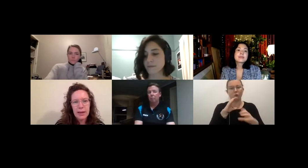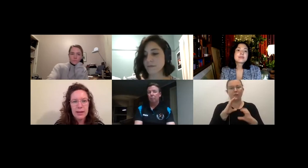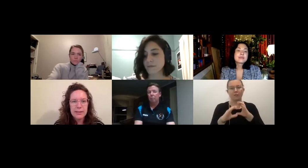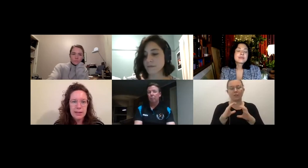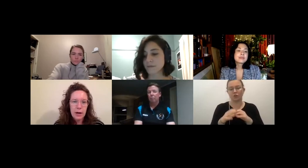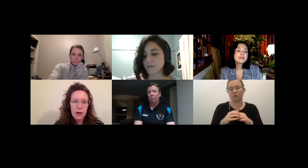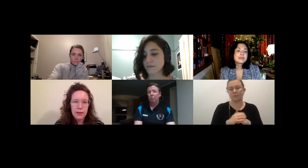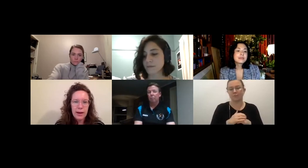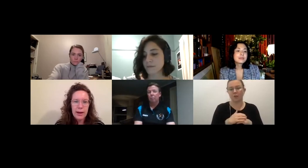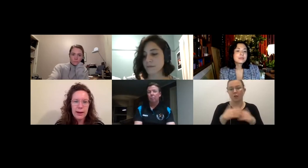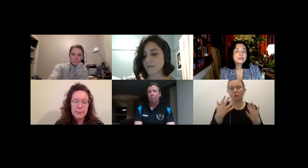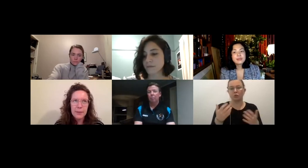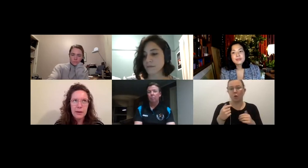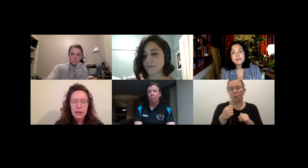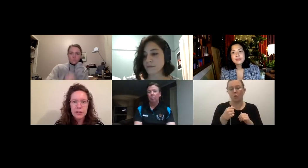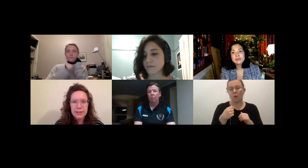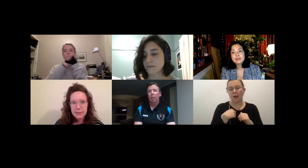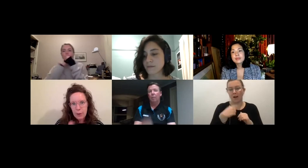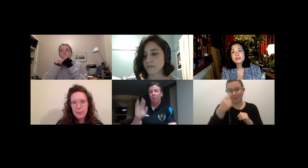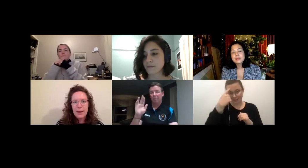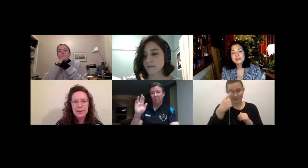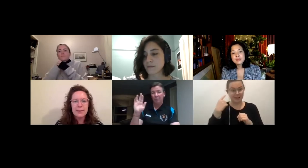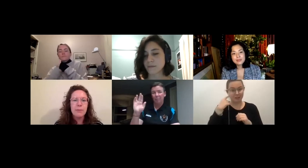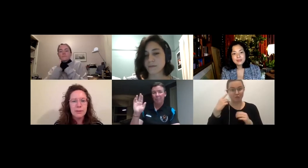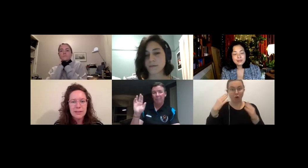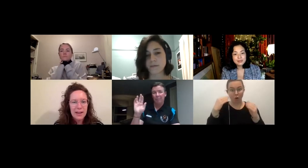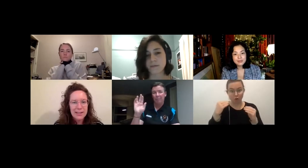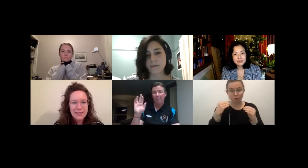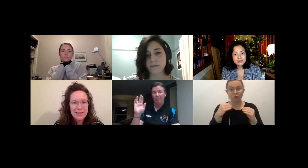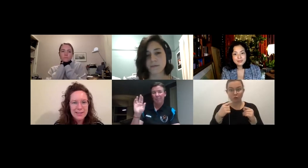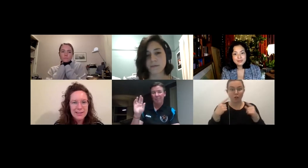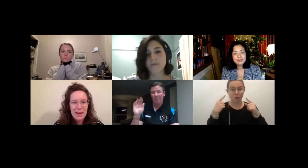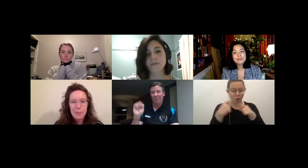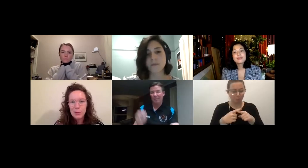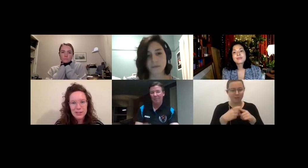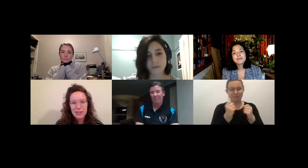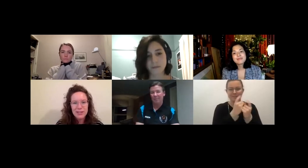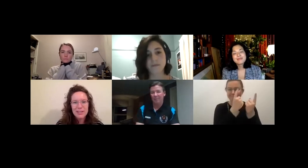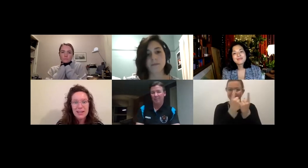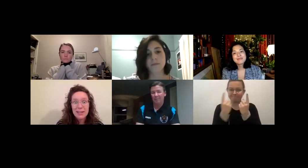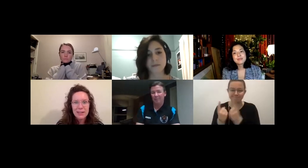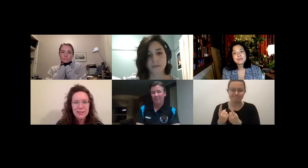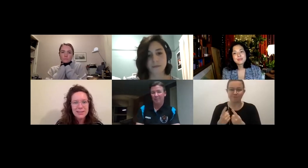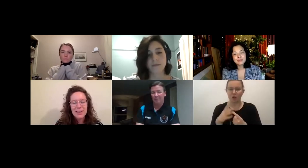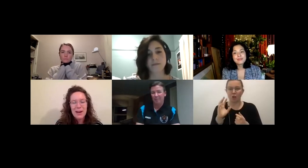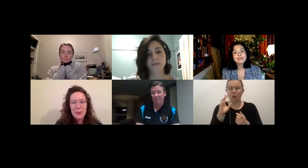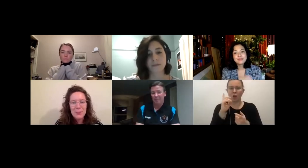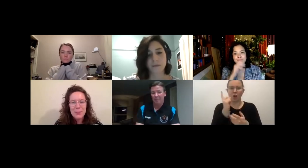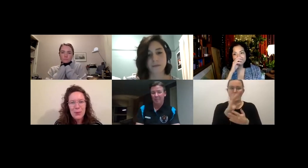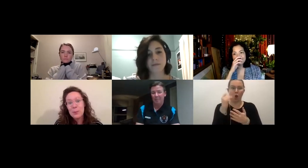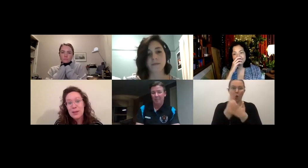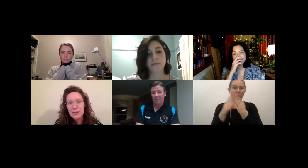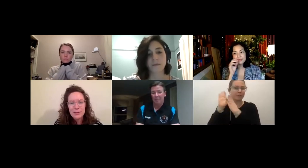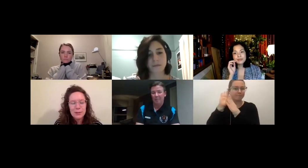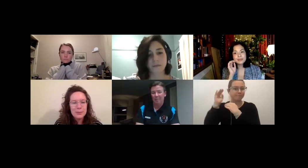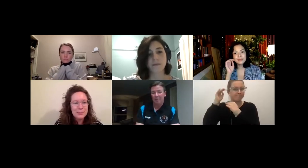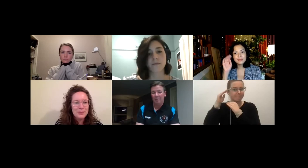So I think the idea that hearing loss is complex and multifaceted and more than just ears would be useful.